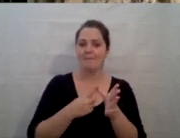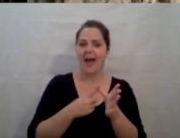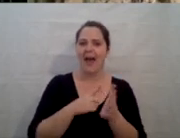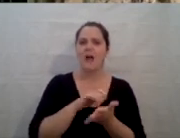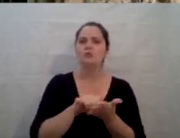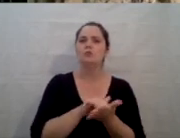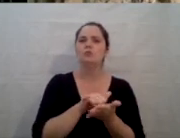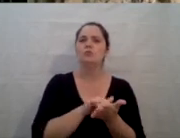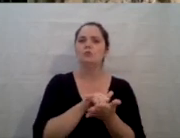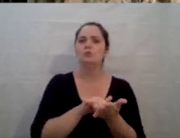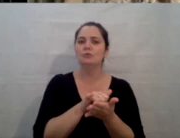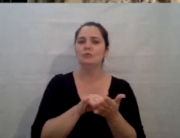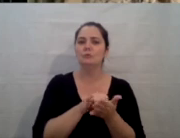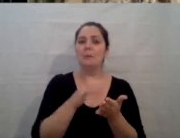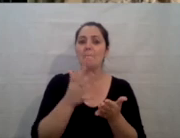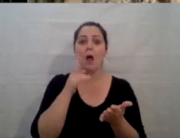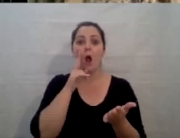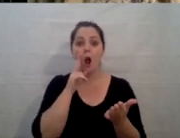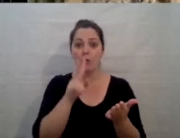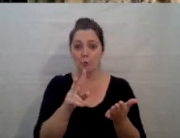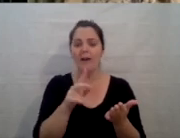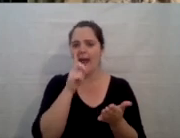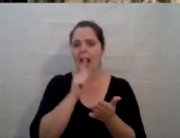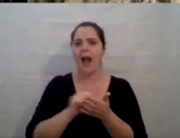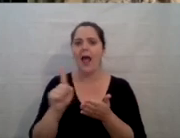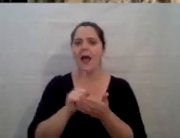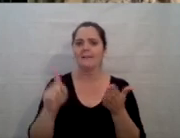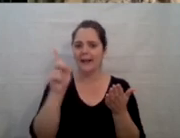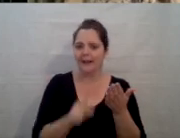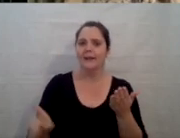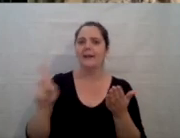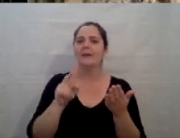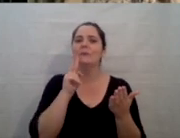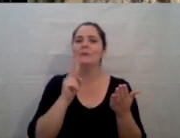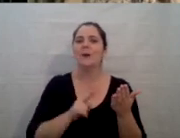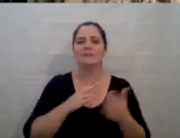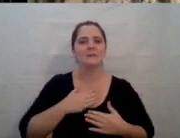go back and review this content and work through it again and because that we're going to make this life drawing session also very